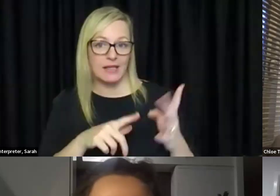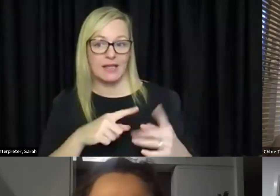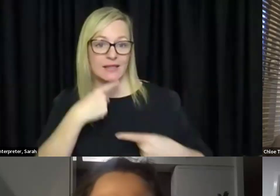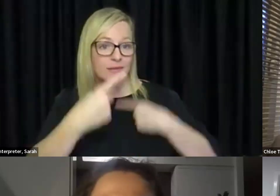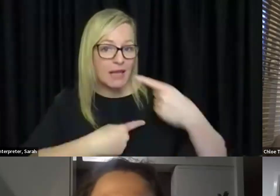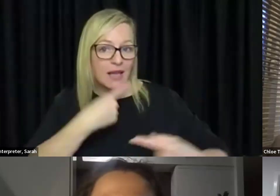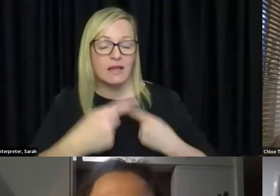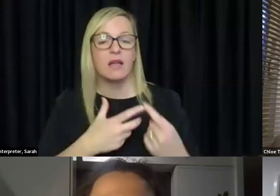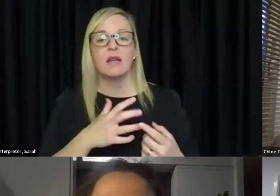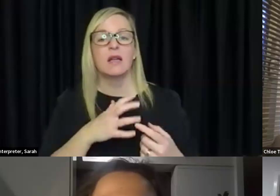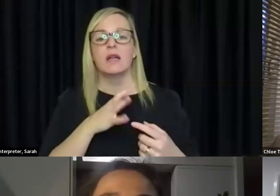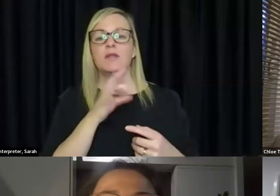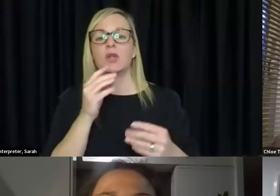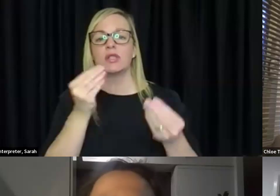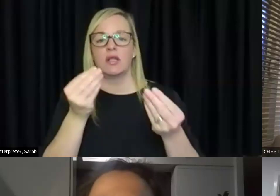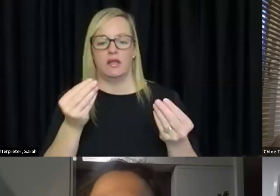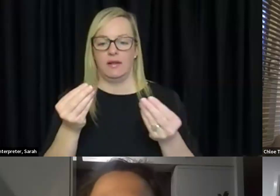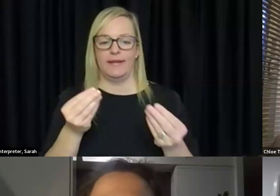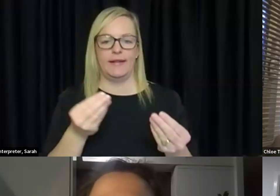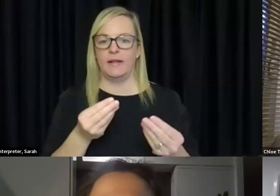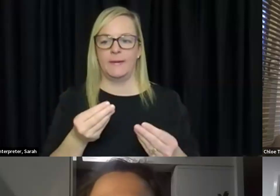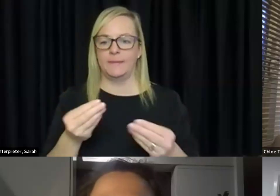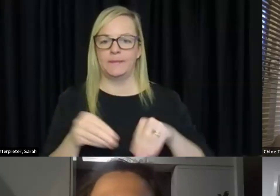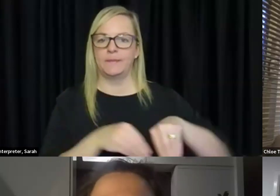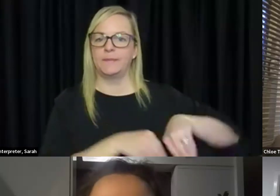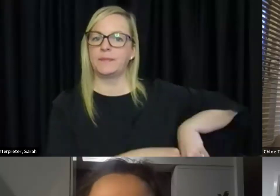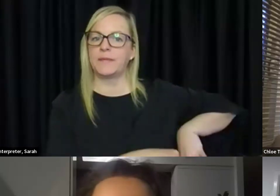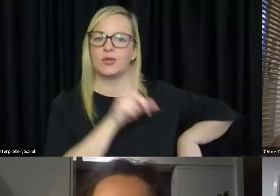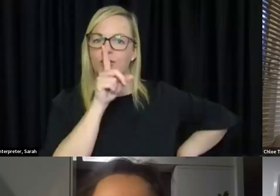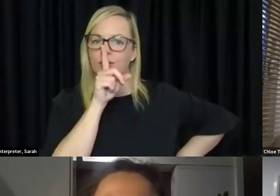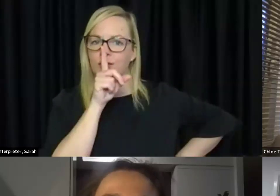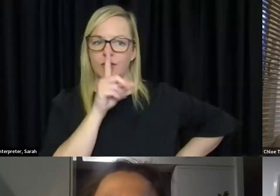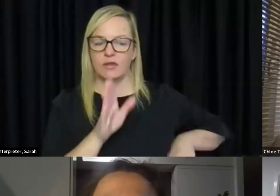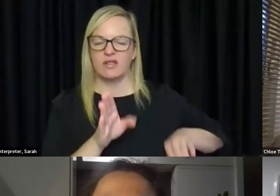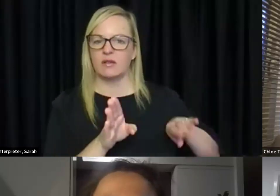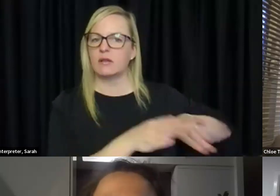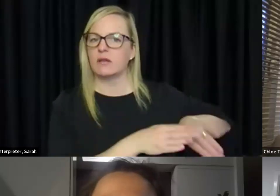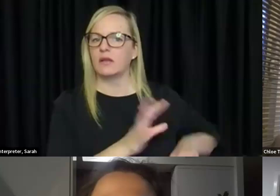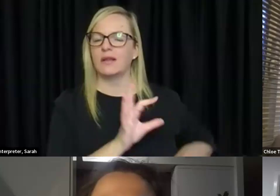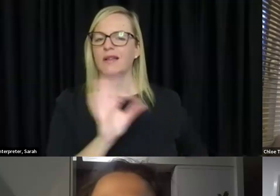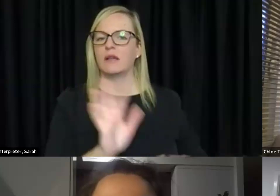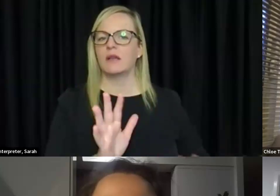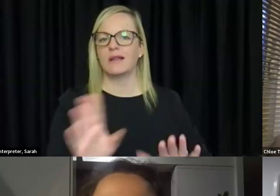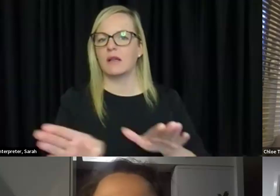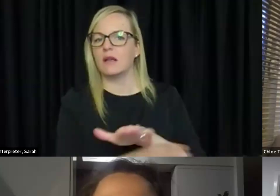don't just kind of like hide it away, don't just kind of brush it aside, because all that does is